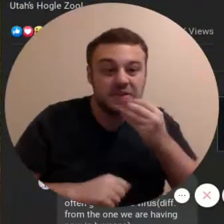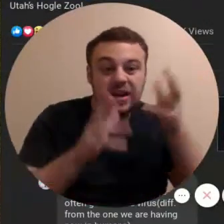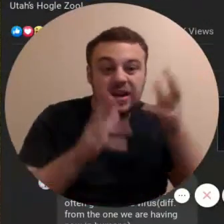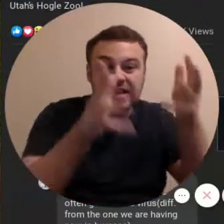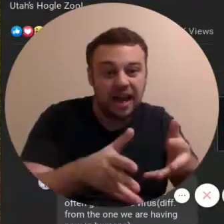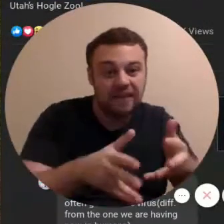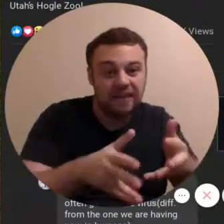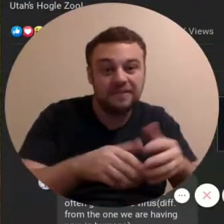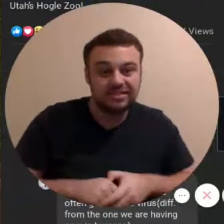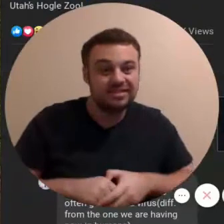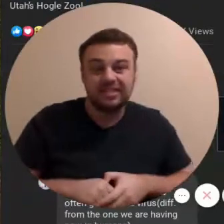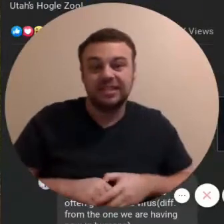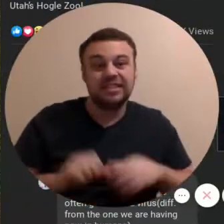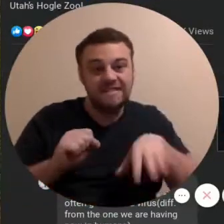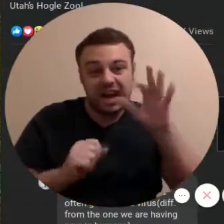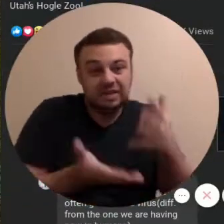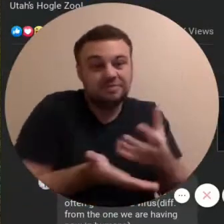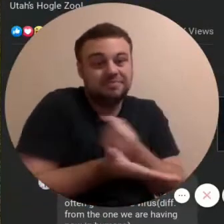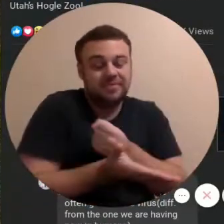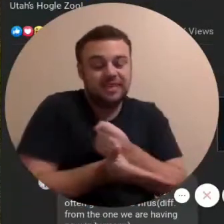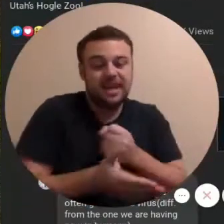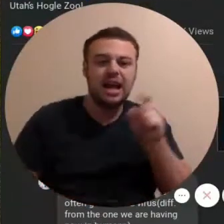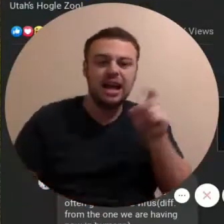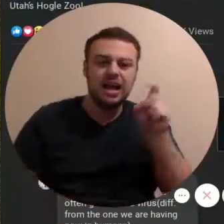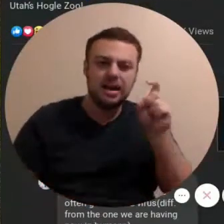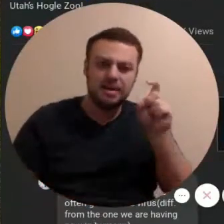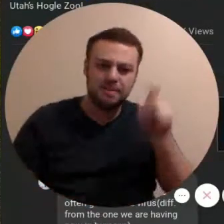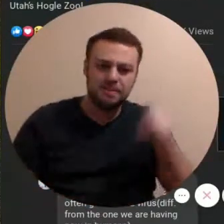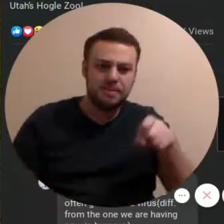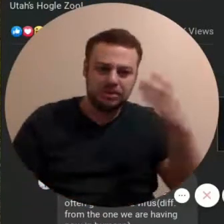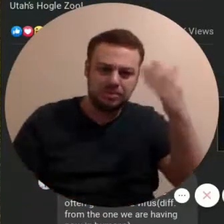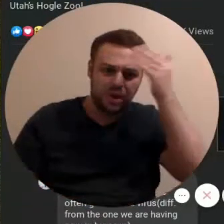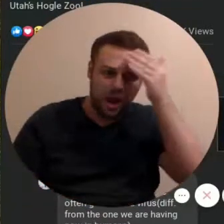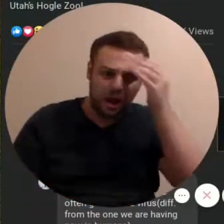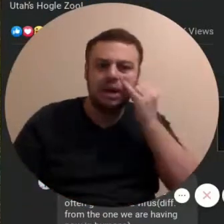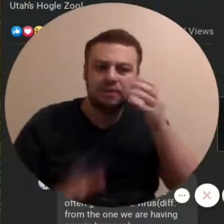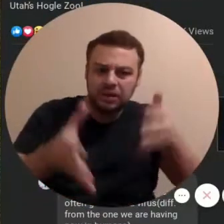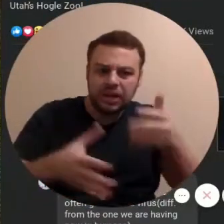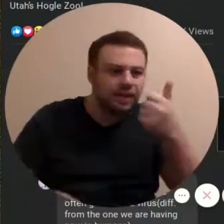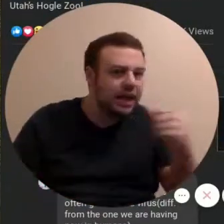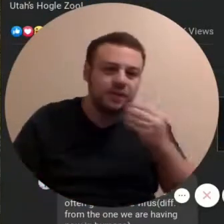be aware of as well. When you leave, you know, things outside- you might be attracting these animals too.